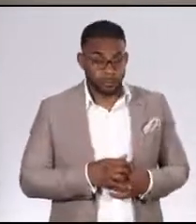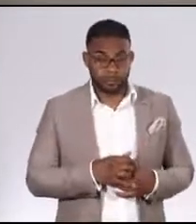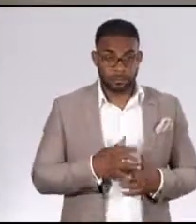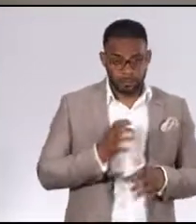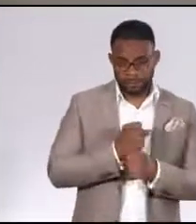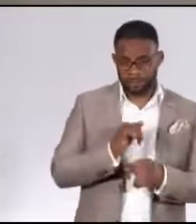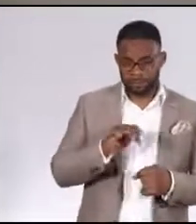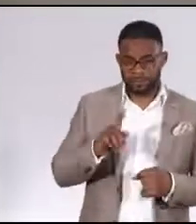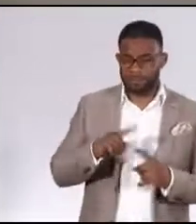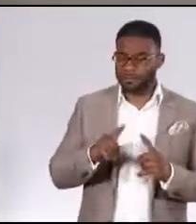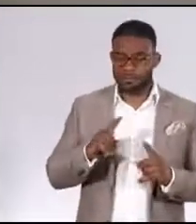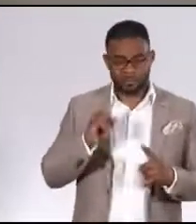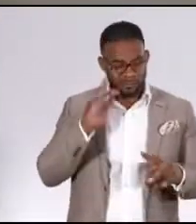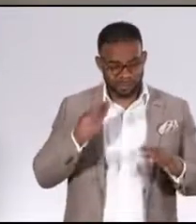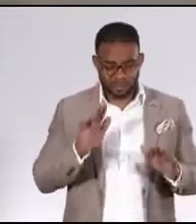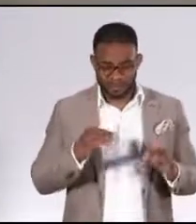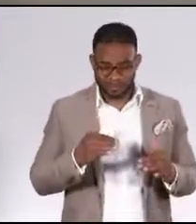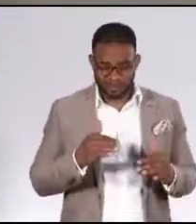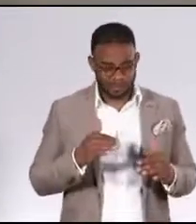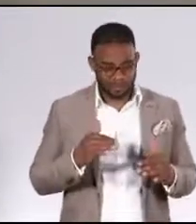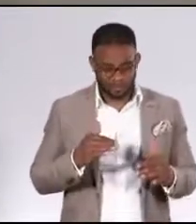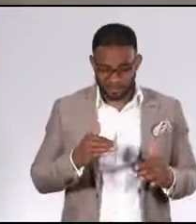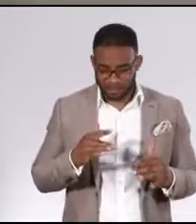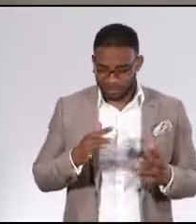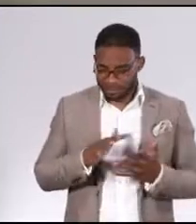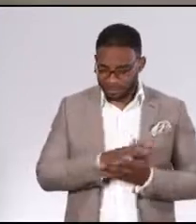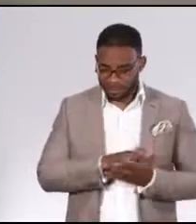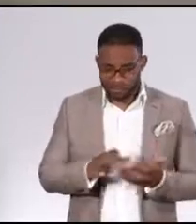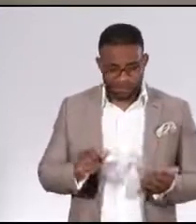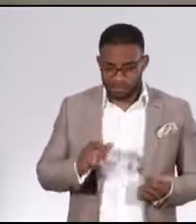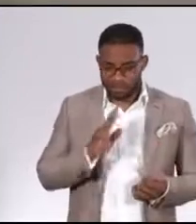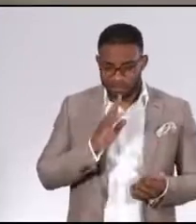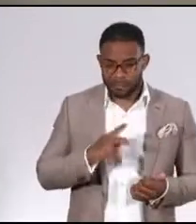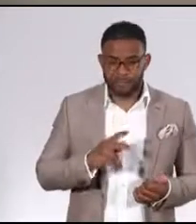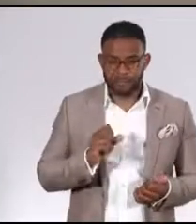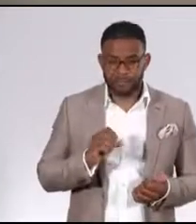but the noise in the room drowned out the speaker, so the captions didn't work.